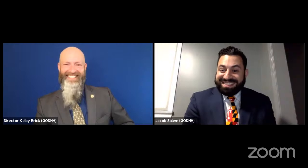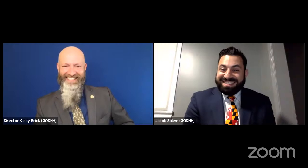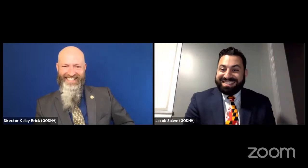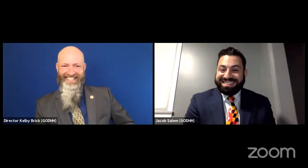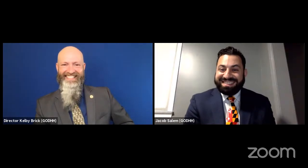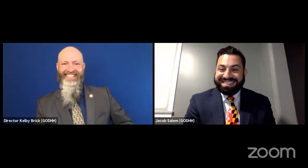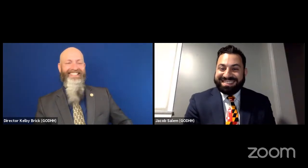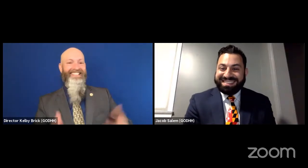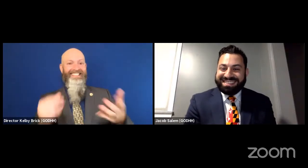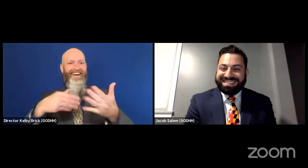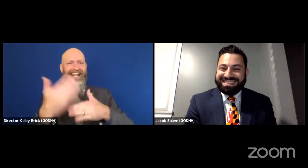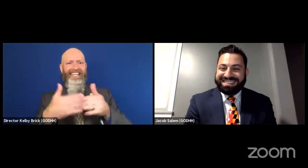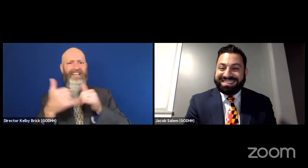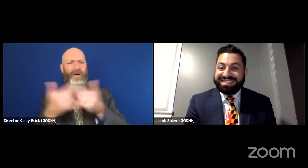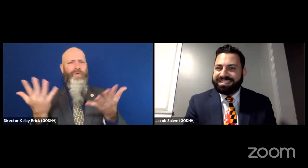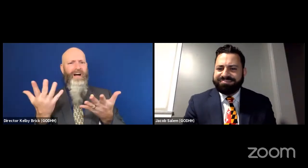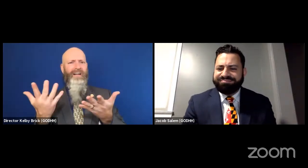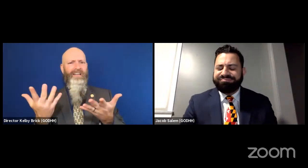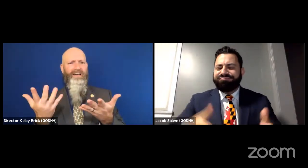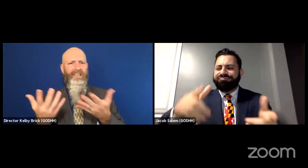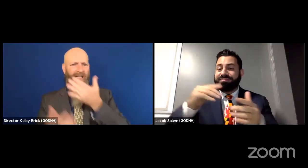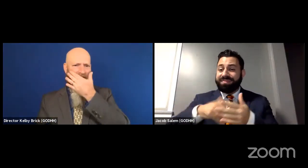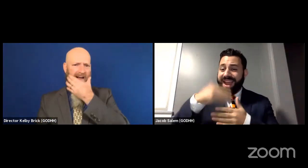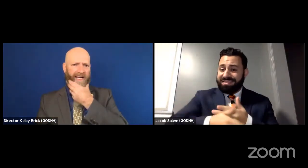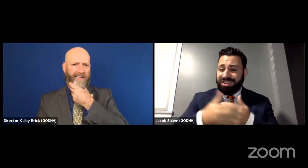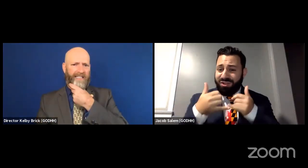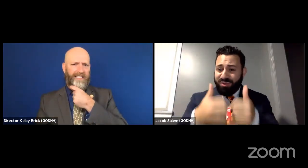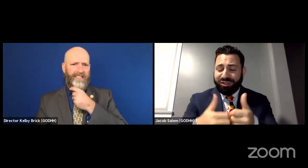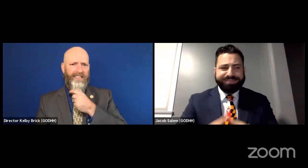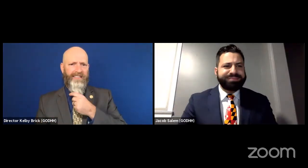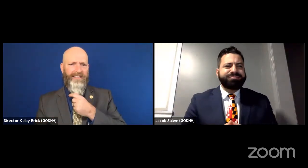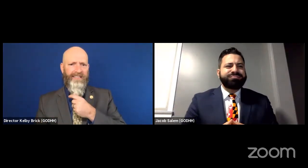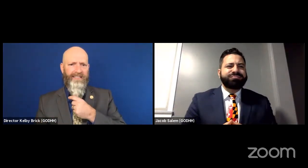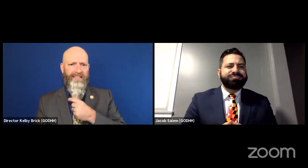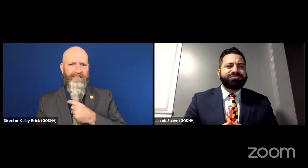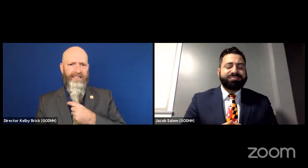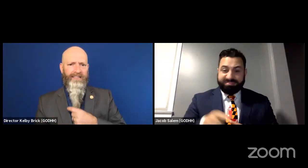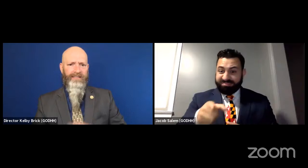coming. Kelby Brick Jacob, tell us who the next awardee is.